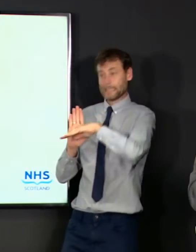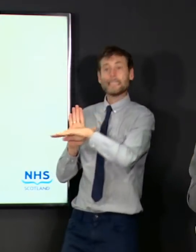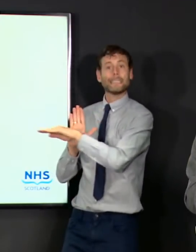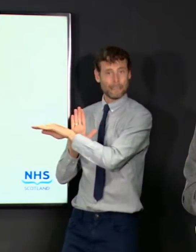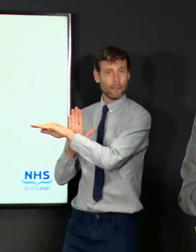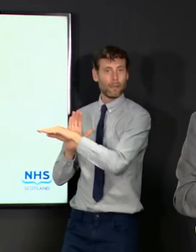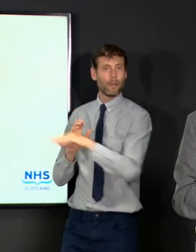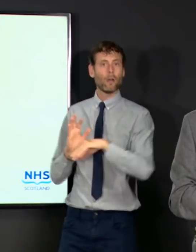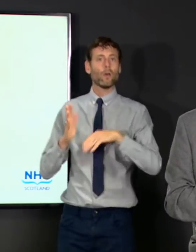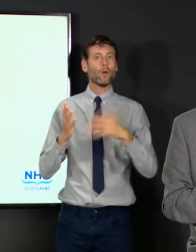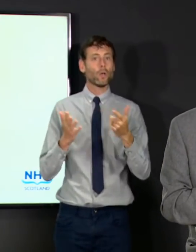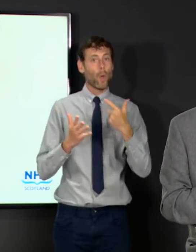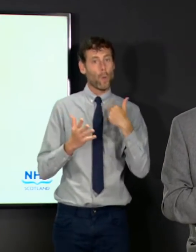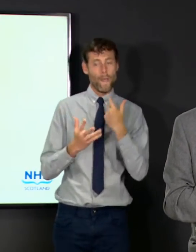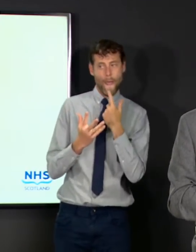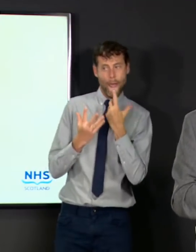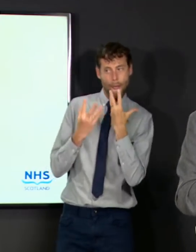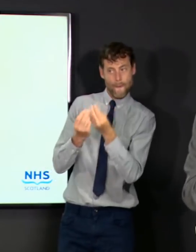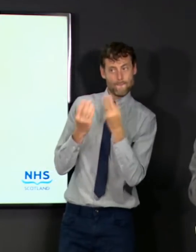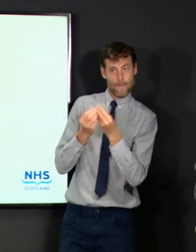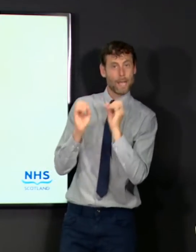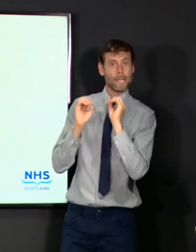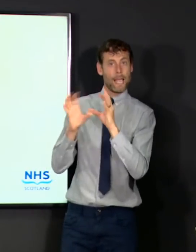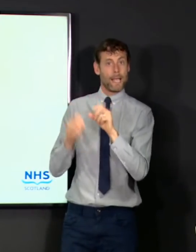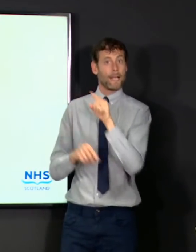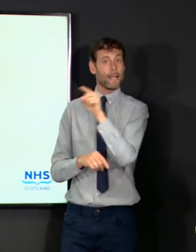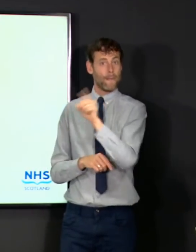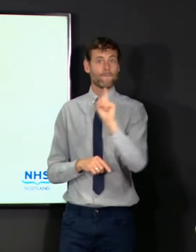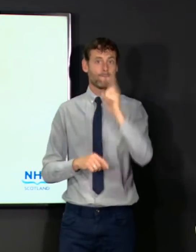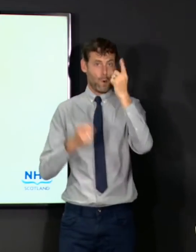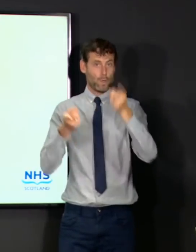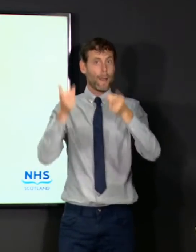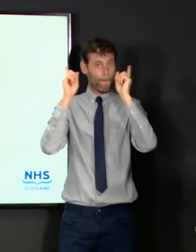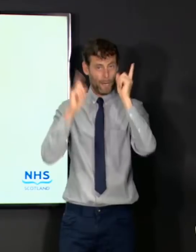have given, the Cabinet and the First Minister, says yes we can do that column, we can do